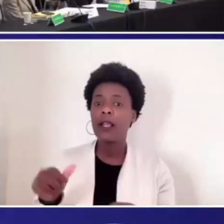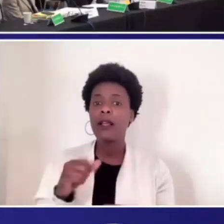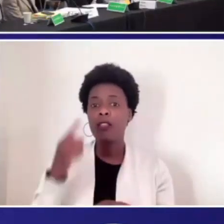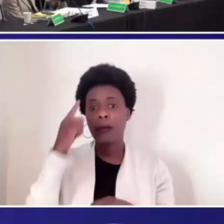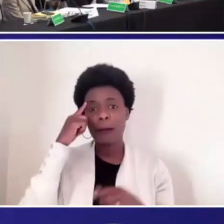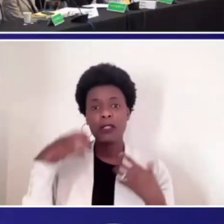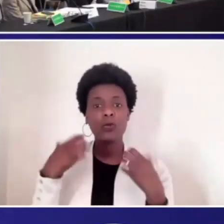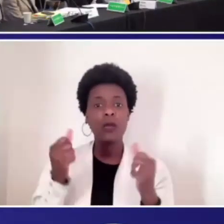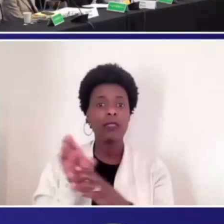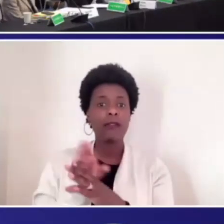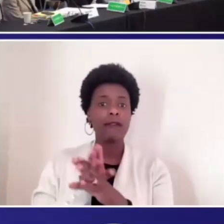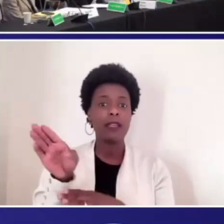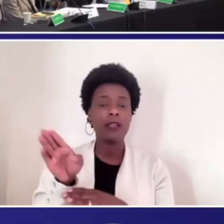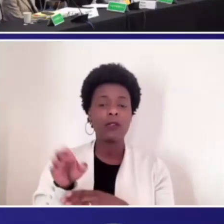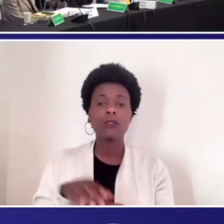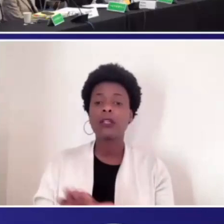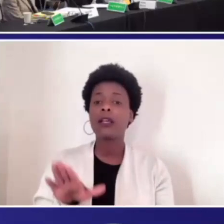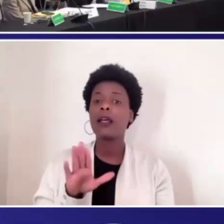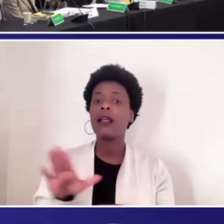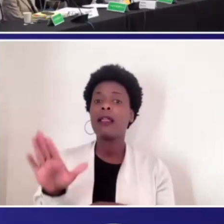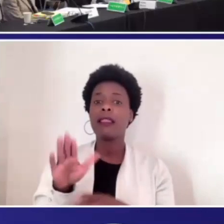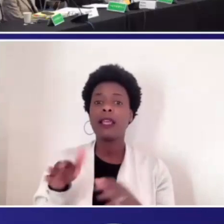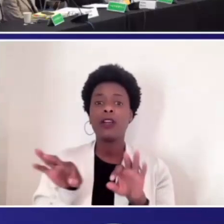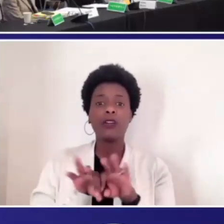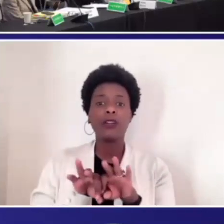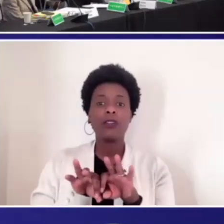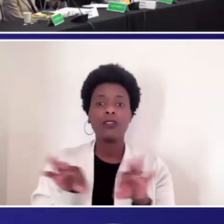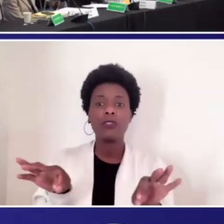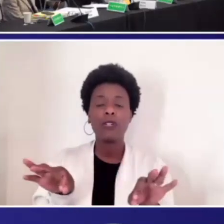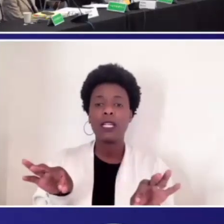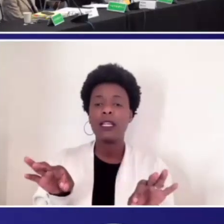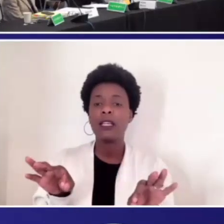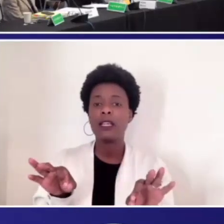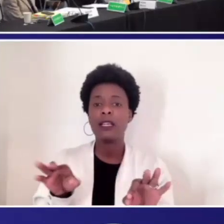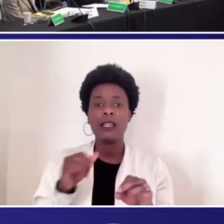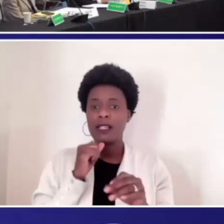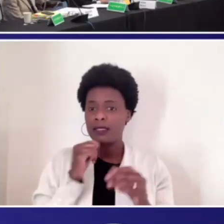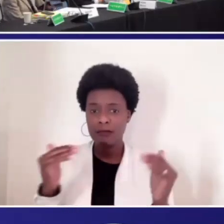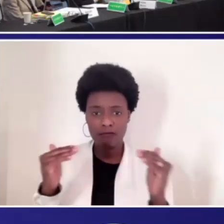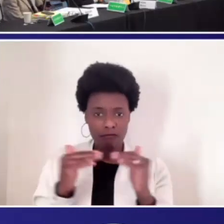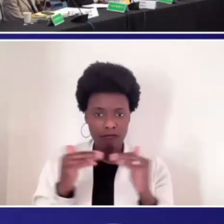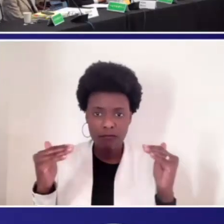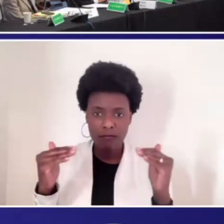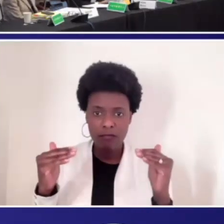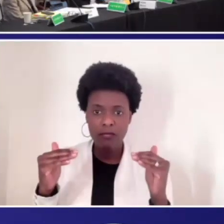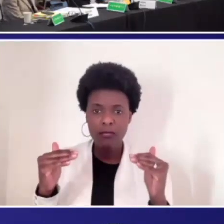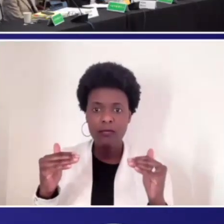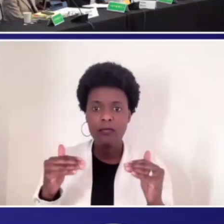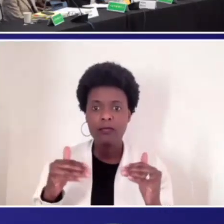is that their degree is not equivalent or applicable or useful.